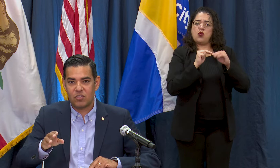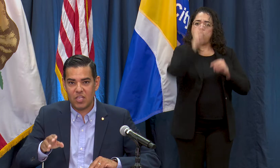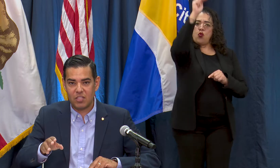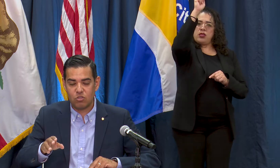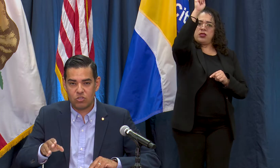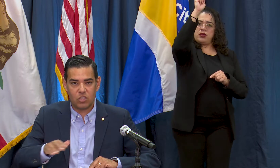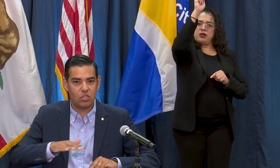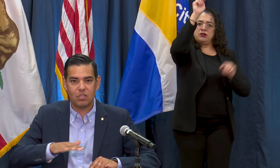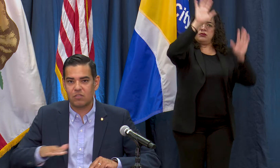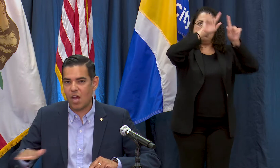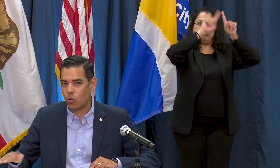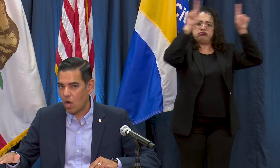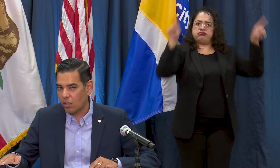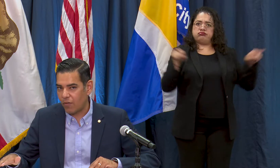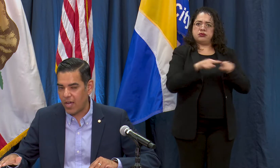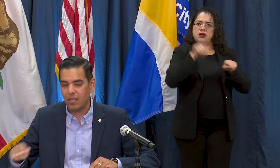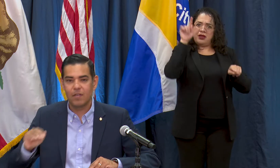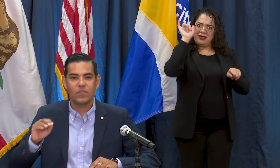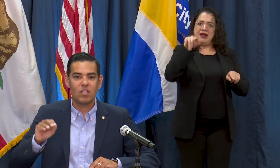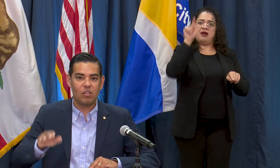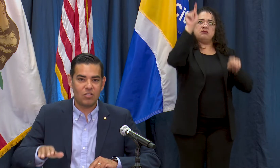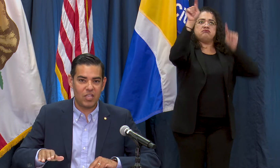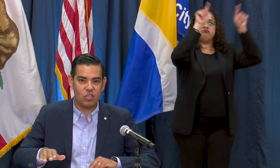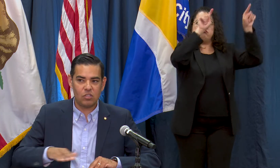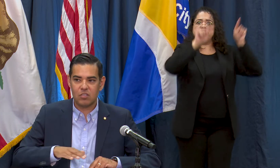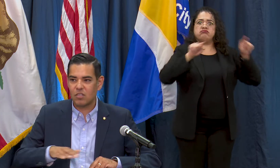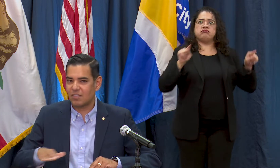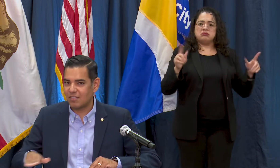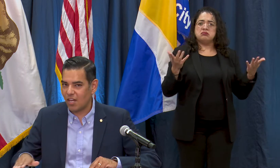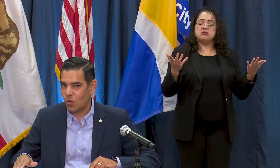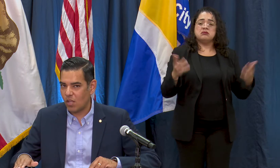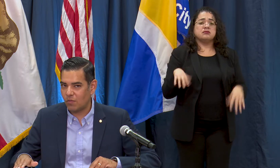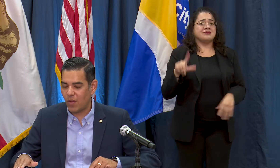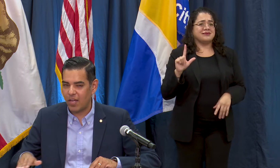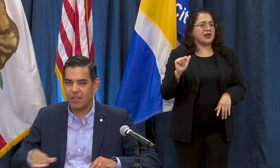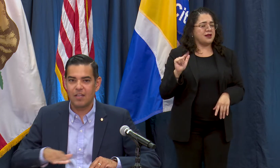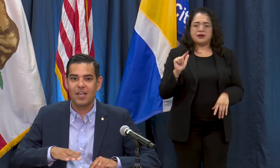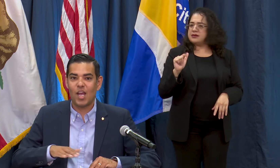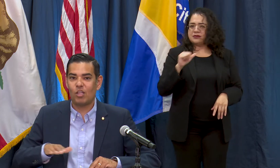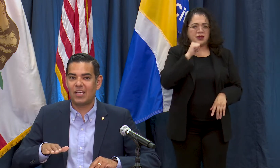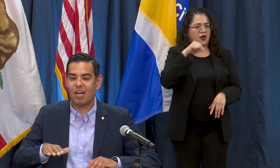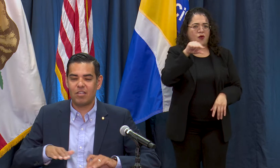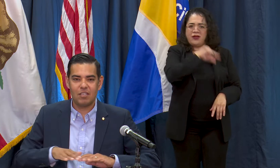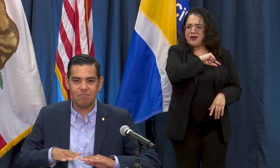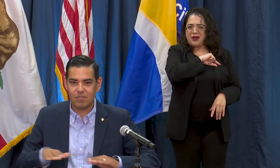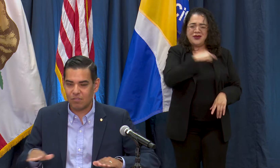city jurisdiction does not qualify, Los Angeles does not qualify, LA County does